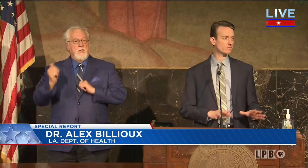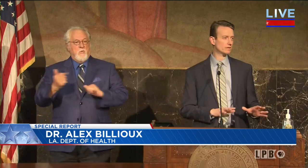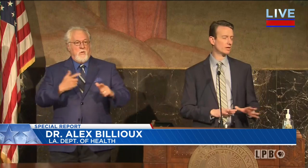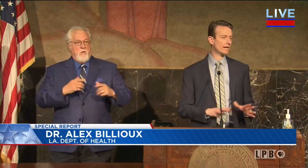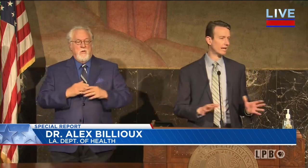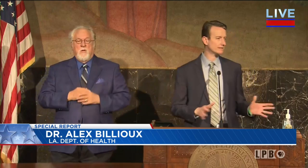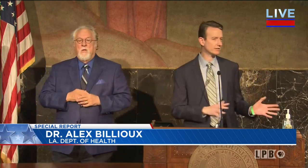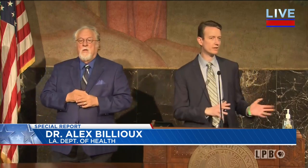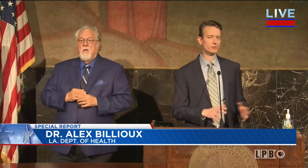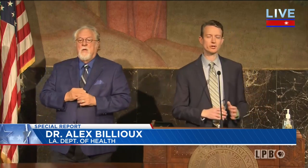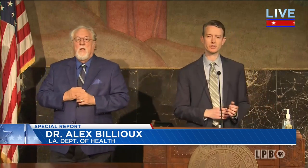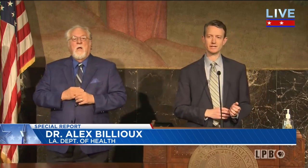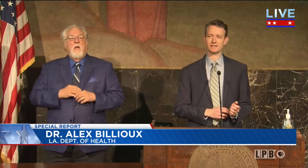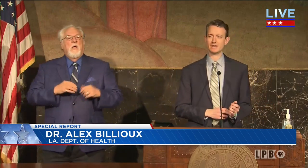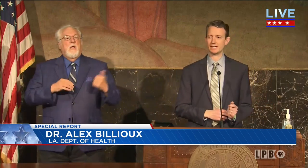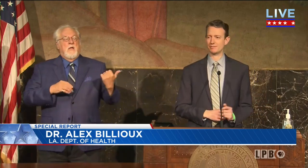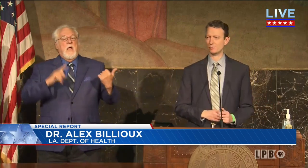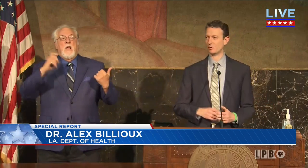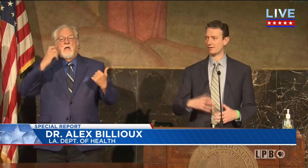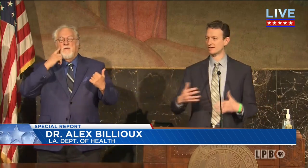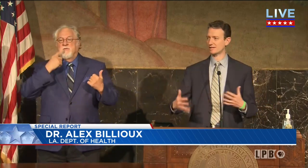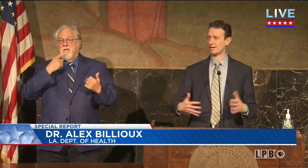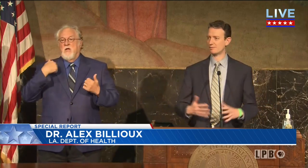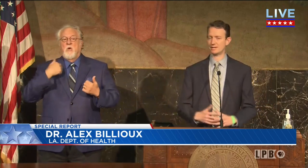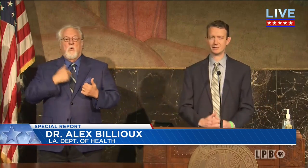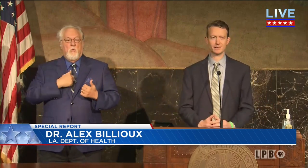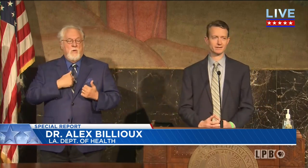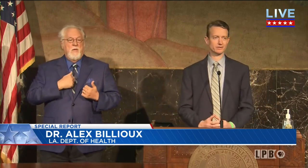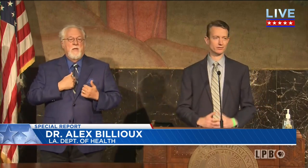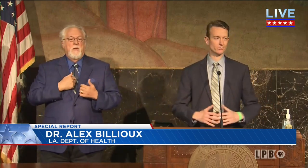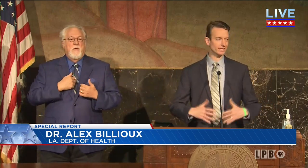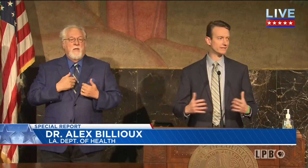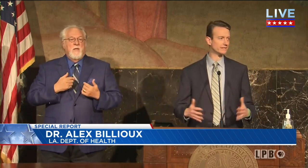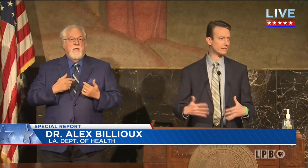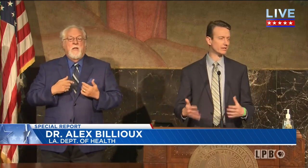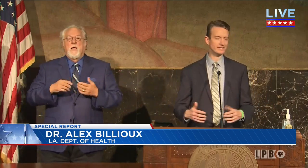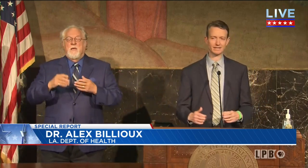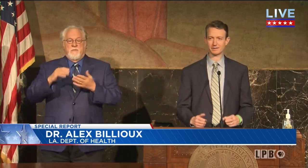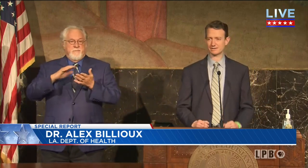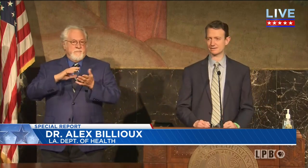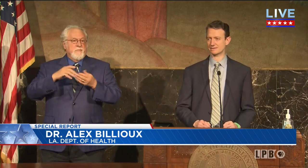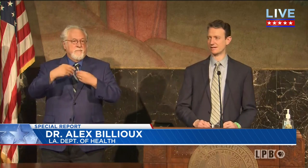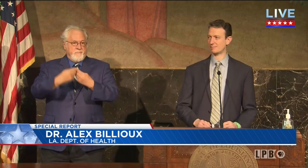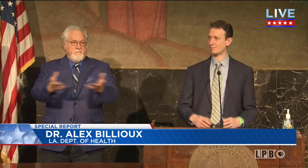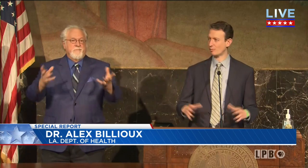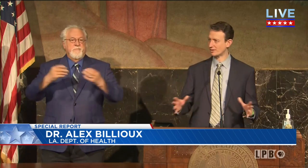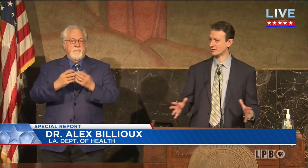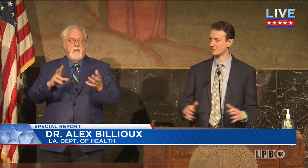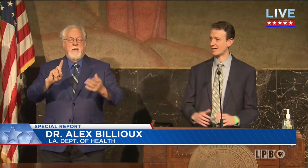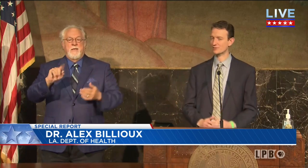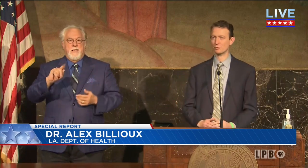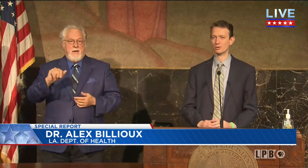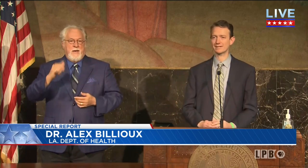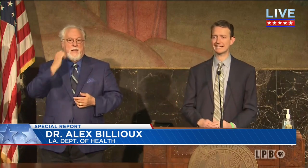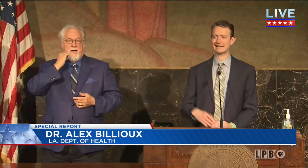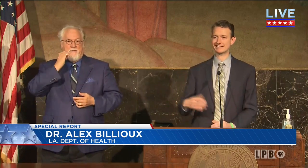STUBS AND TAKE YOUR QUESTION. DR. B... Reporter: THANK YOU GOVERNOR. THANK YOU ALL.